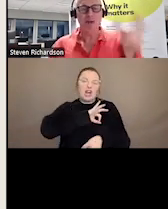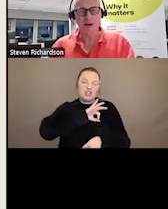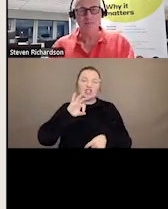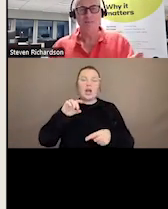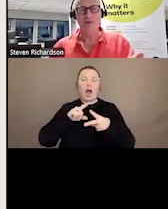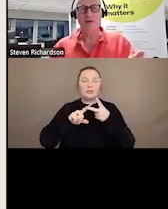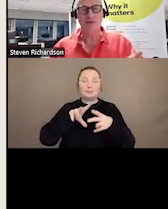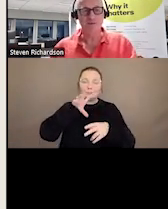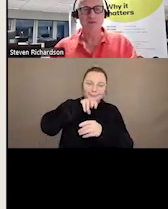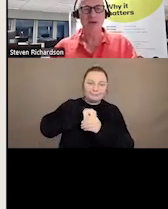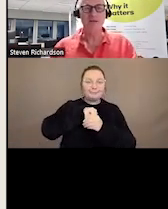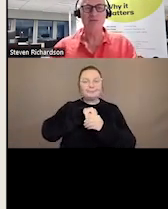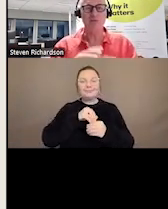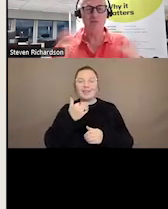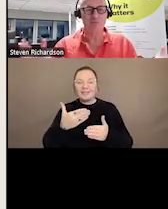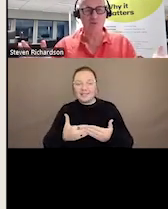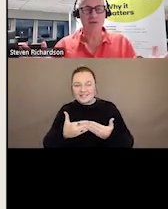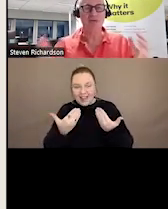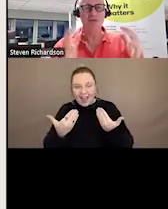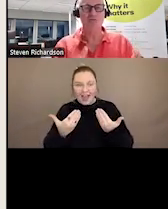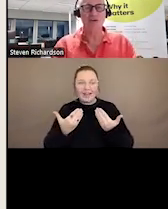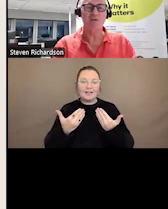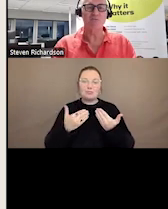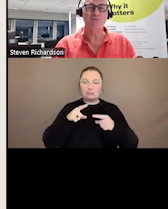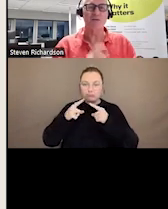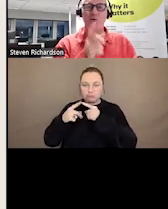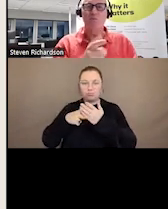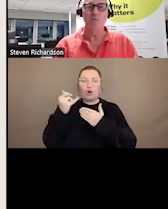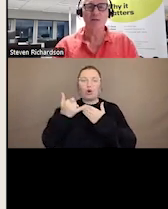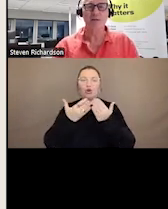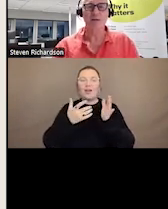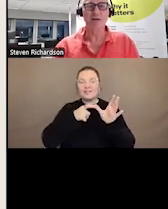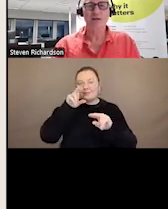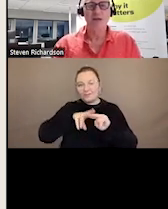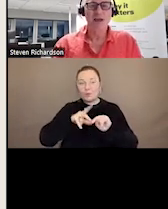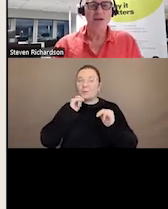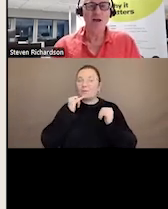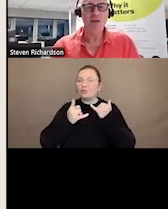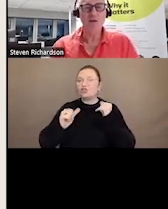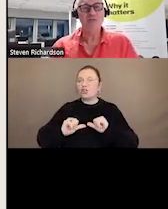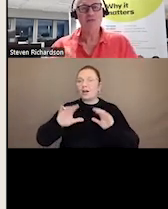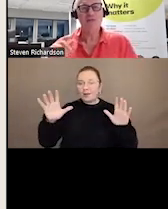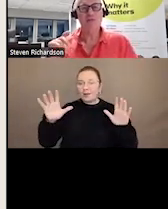part of the Giving Day suite of projects on the Australian Cultural Fund will be clear. And alive